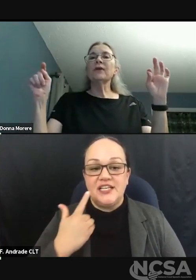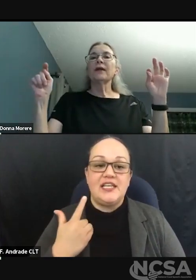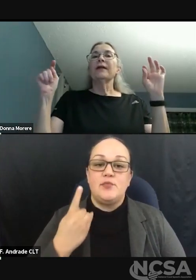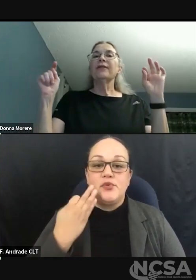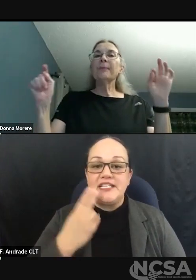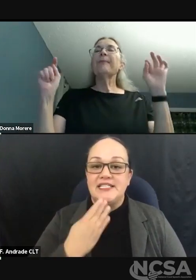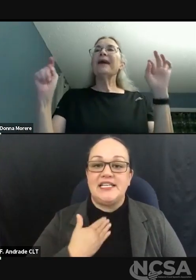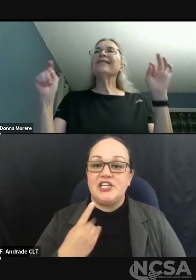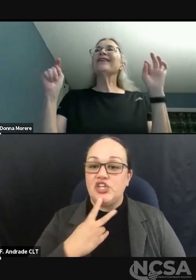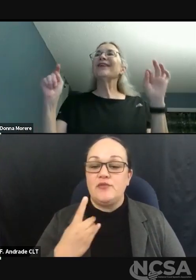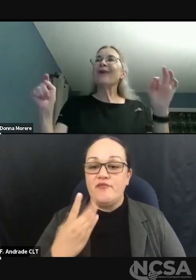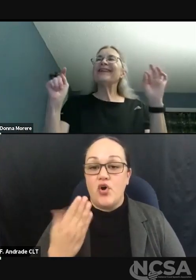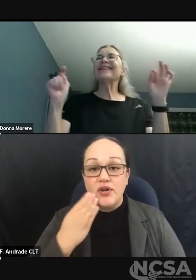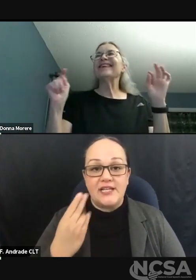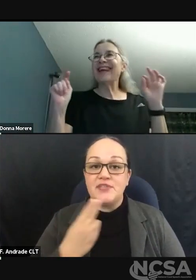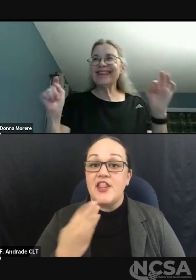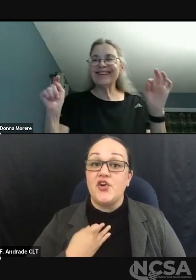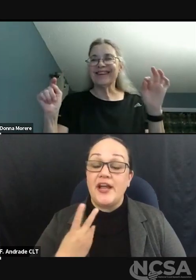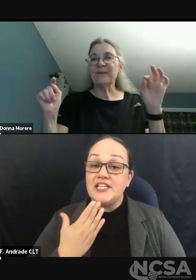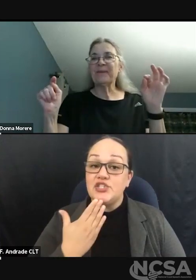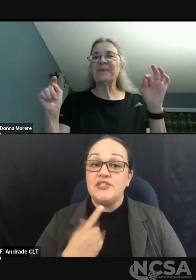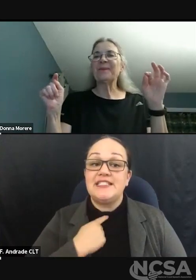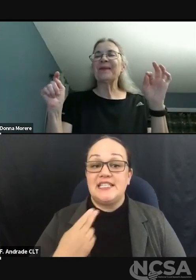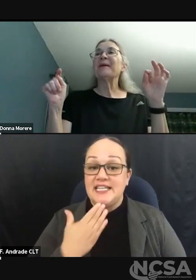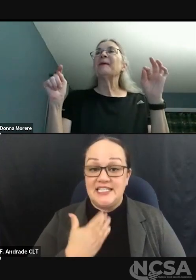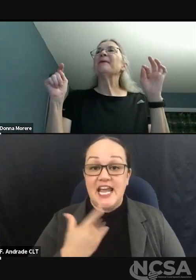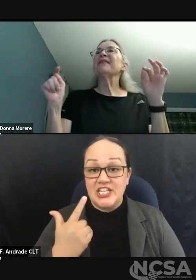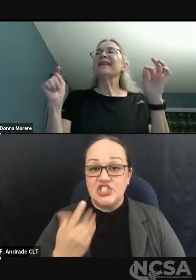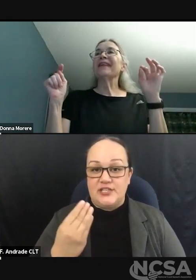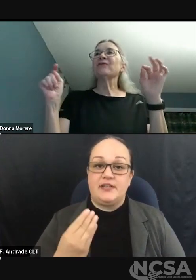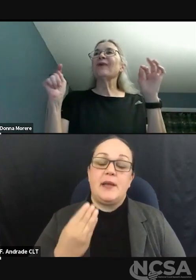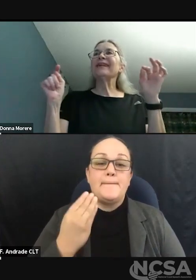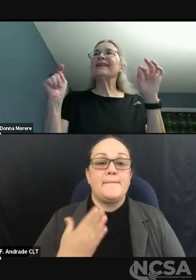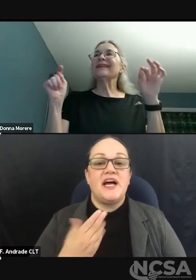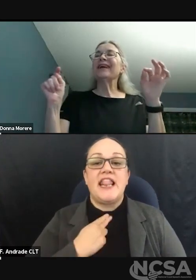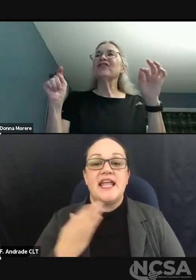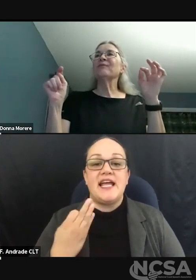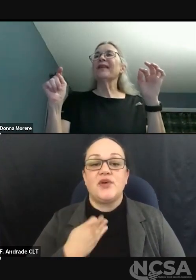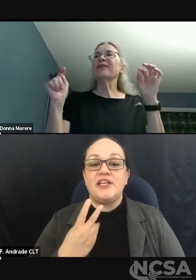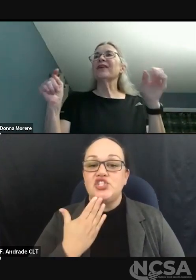they're basically writing to dictation, but that's writing the dictation without the